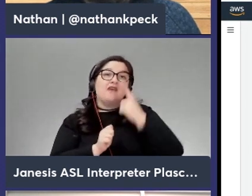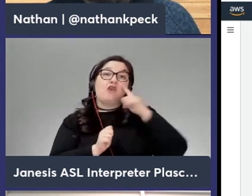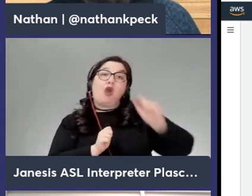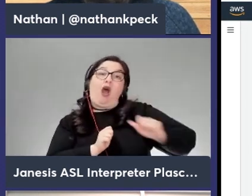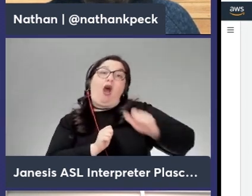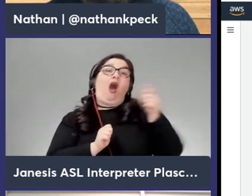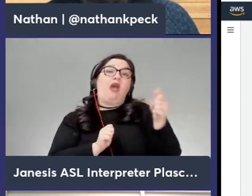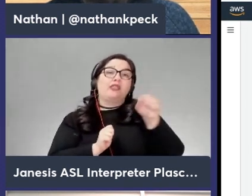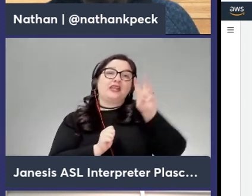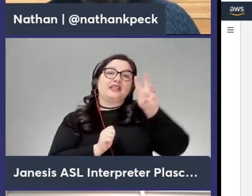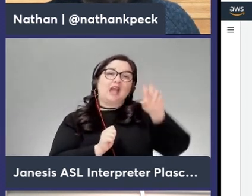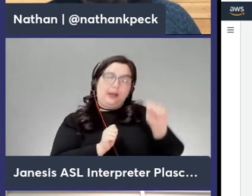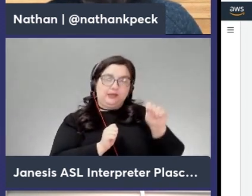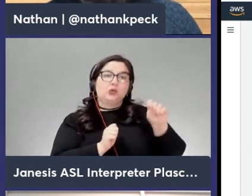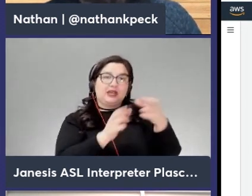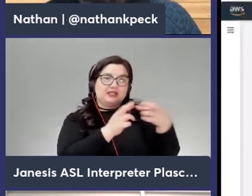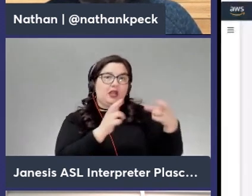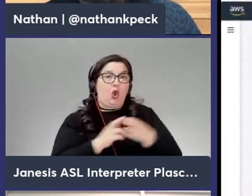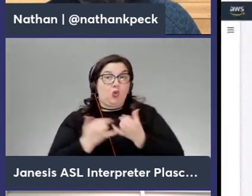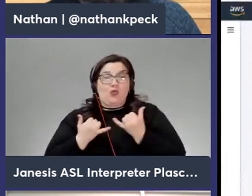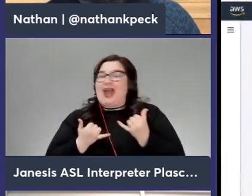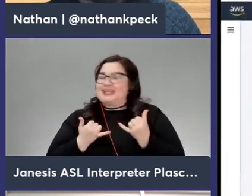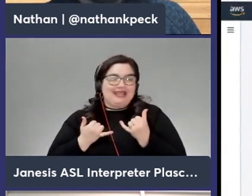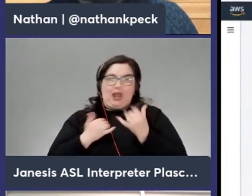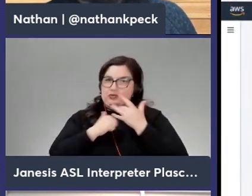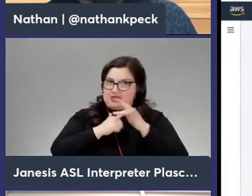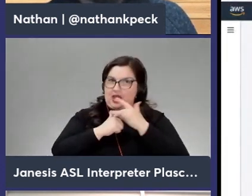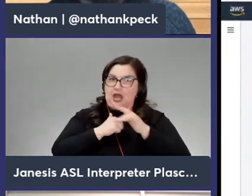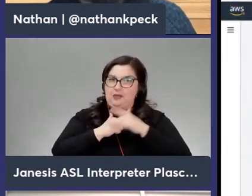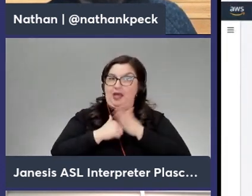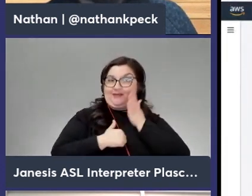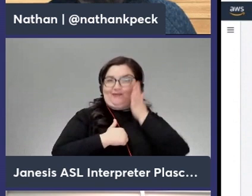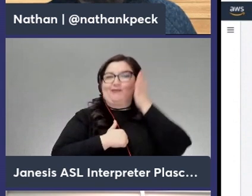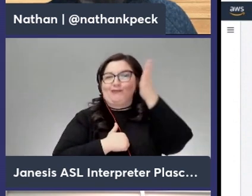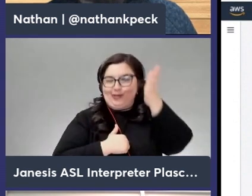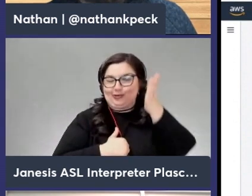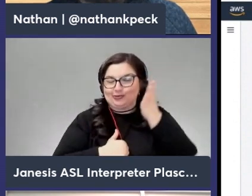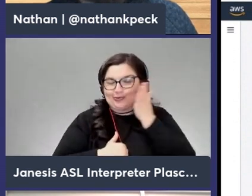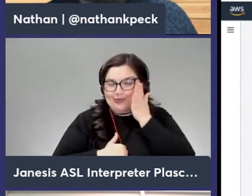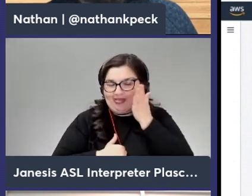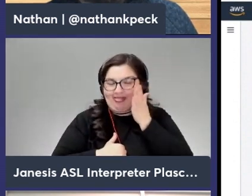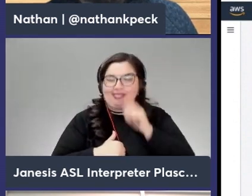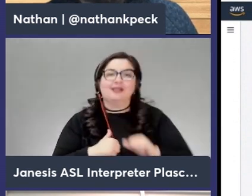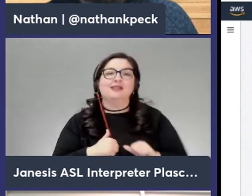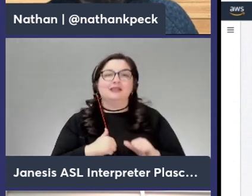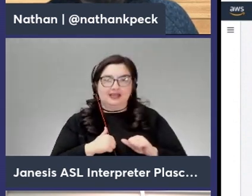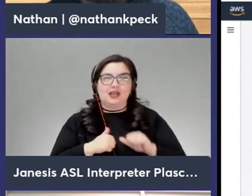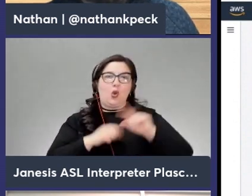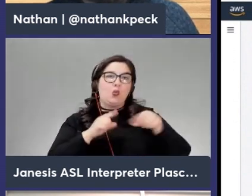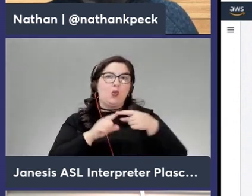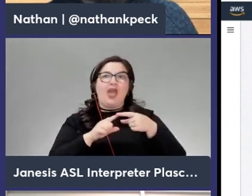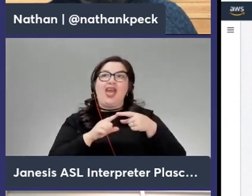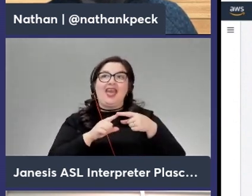so right now we don't have this capability and in future when we have the cross-region copy capability,